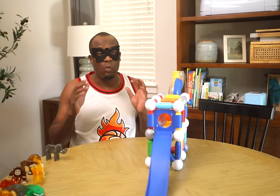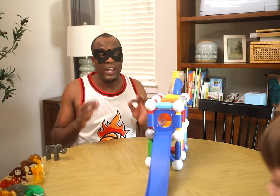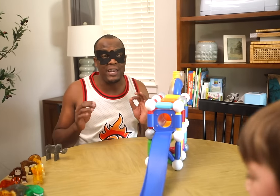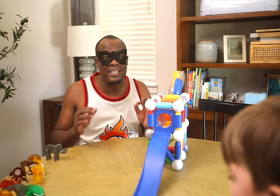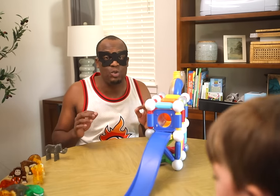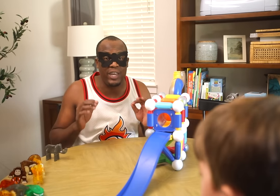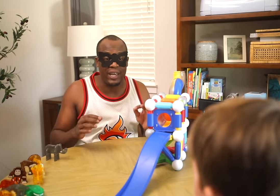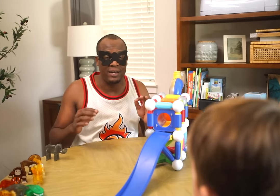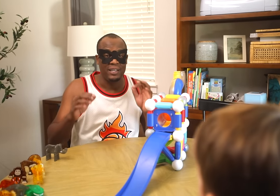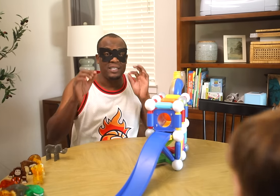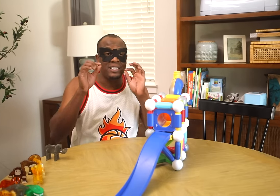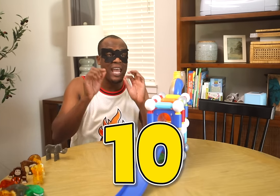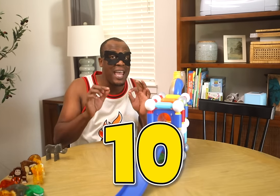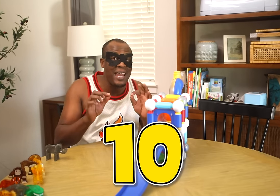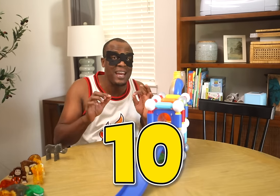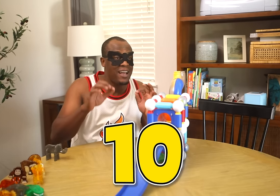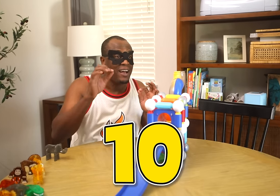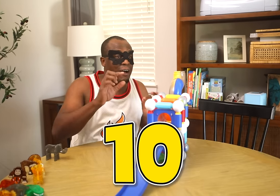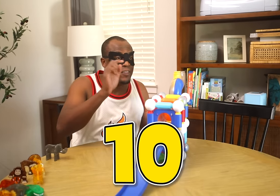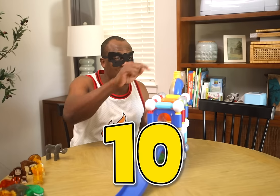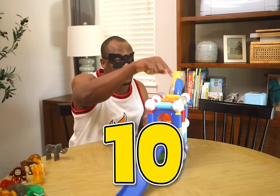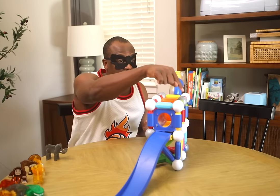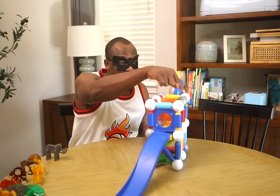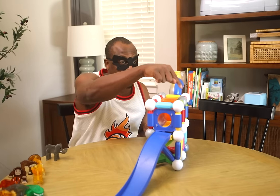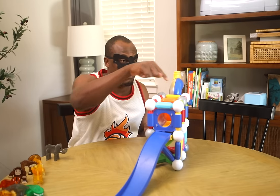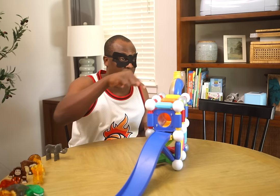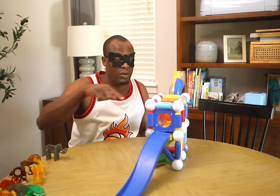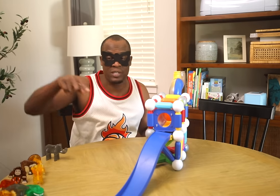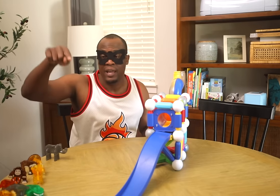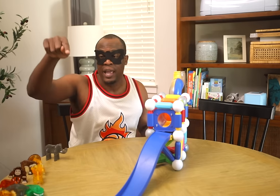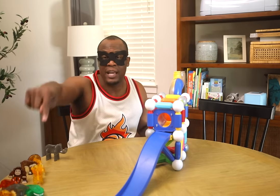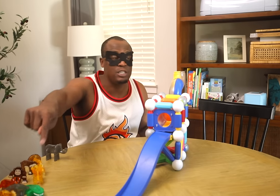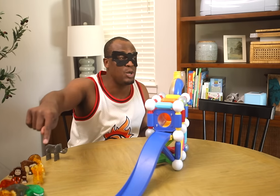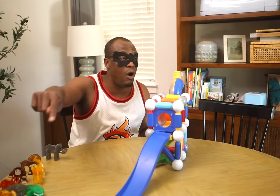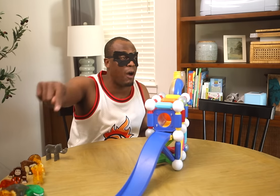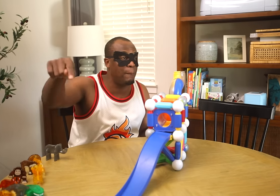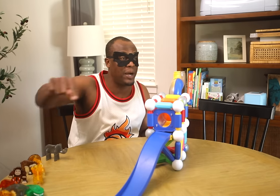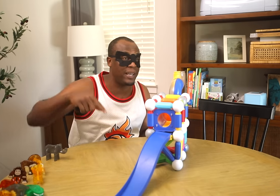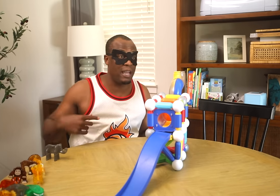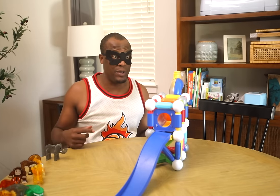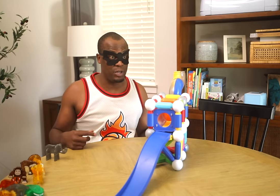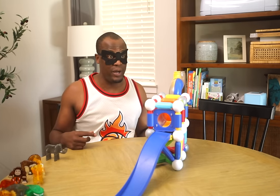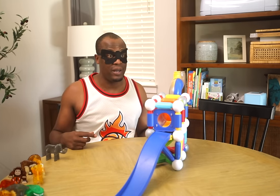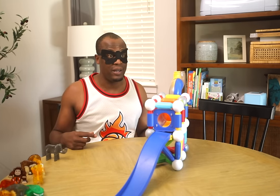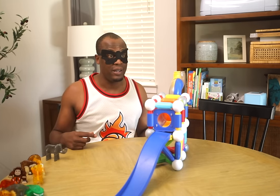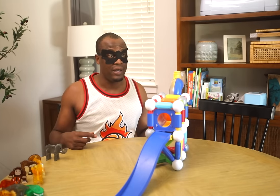We need to get 10. of these magnet balls into our bucket. Can we do it? Yeah.